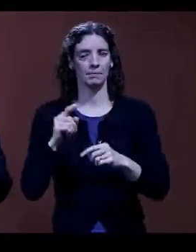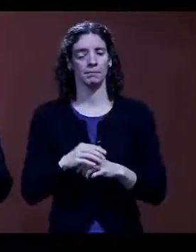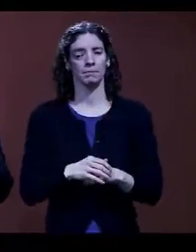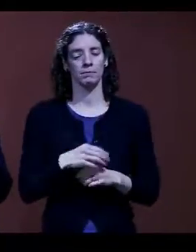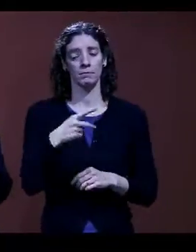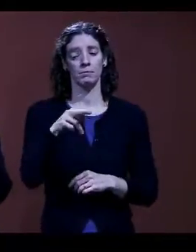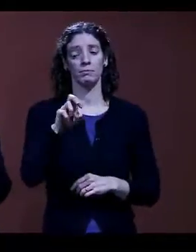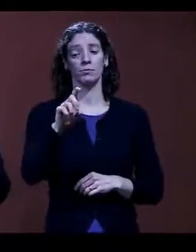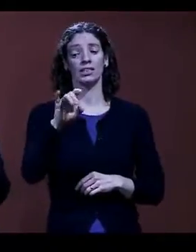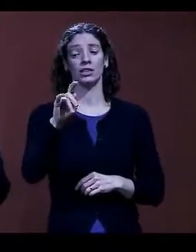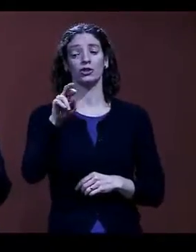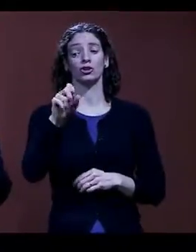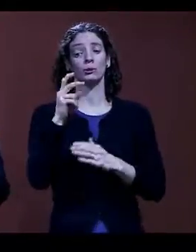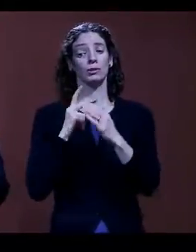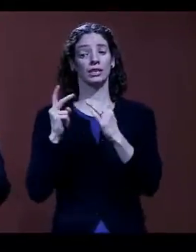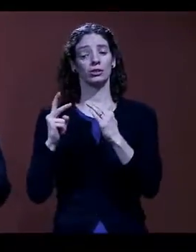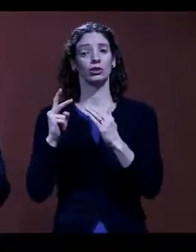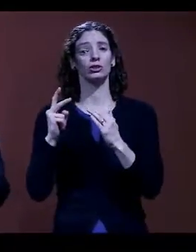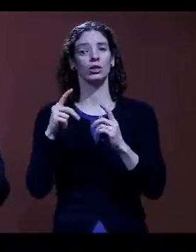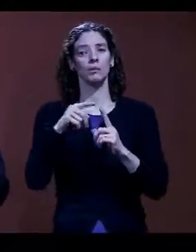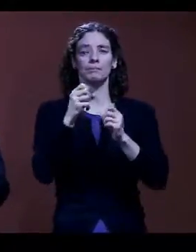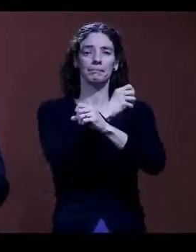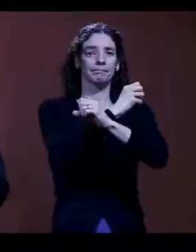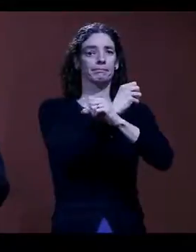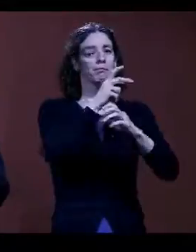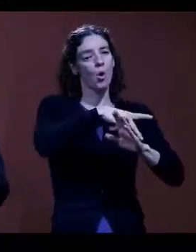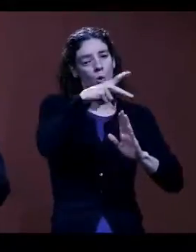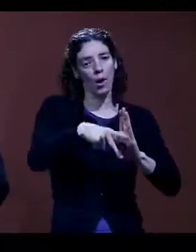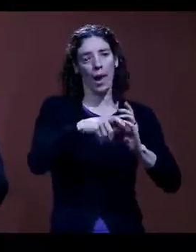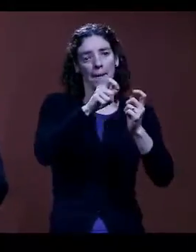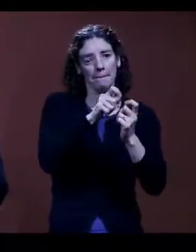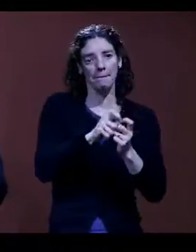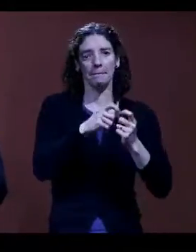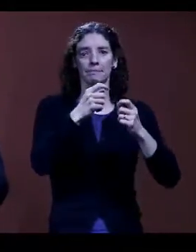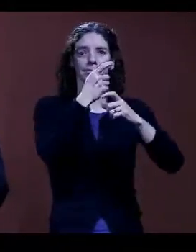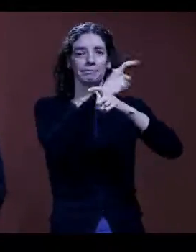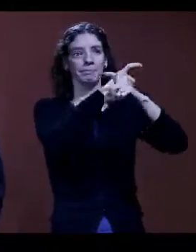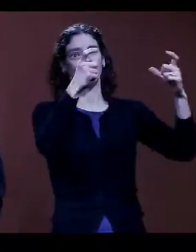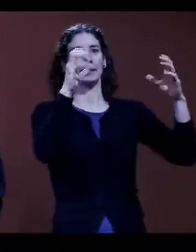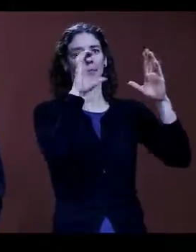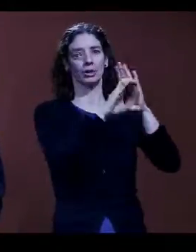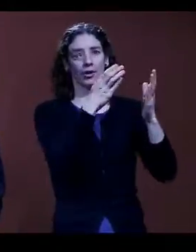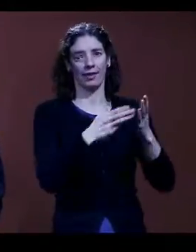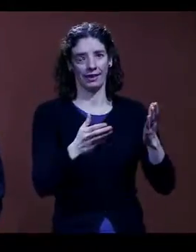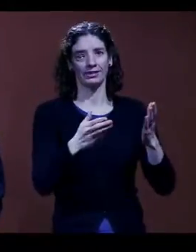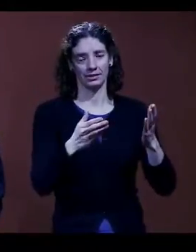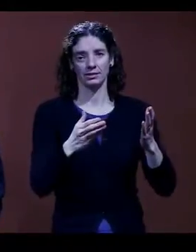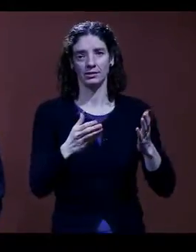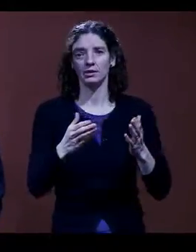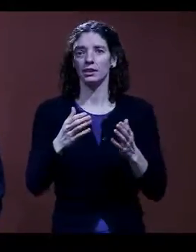big-picture things. Evidence-based practice really helps the instruction and support as youth move through there.